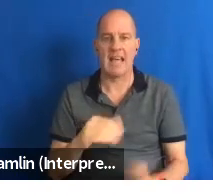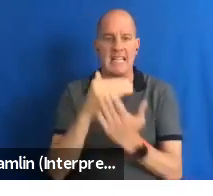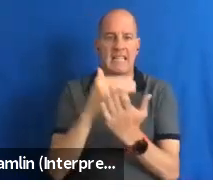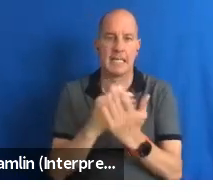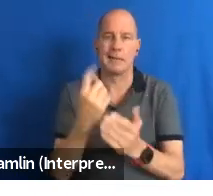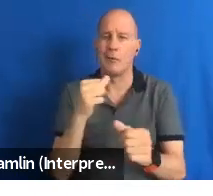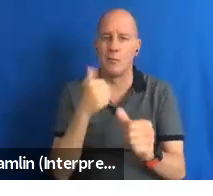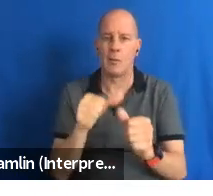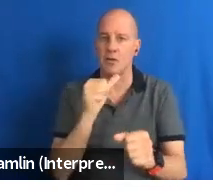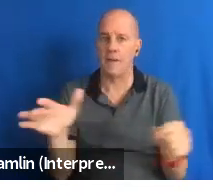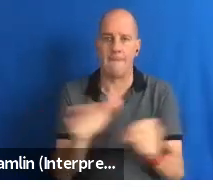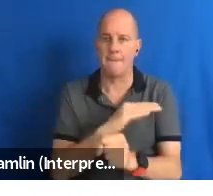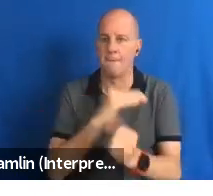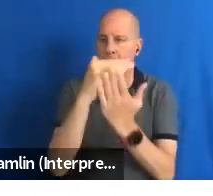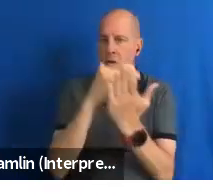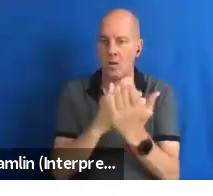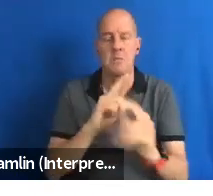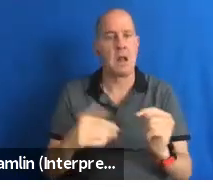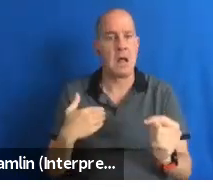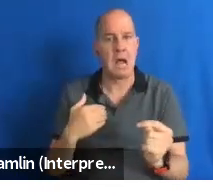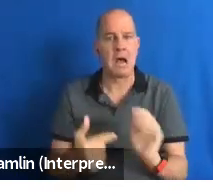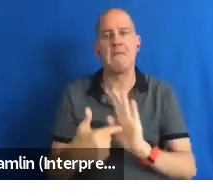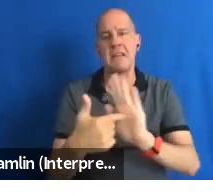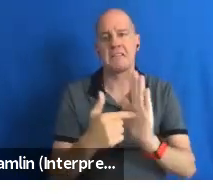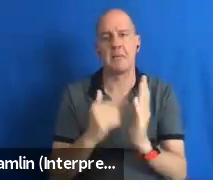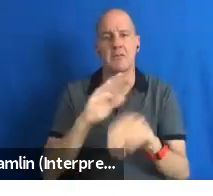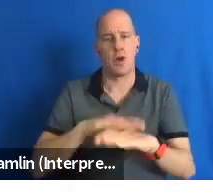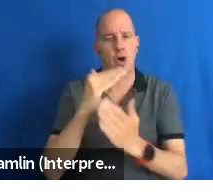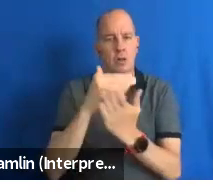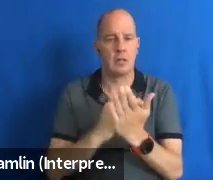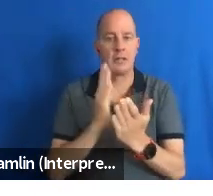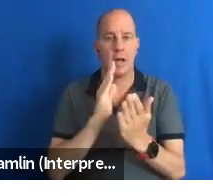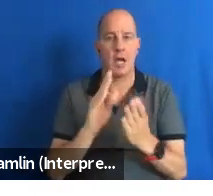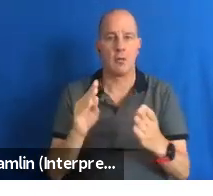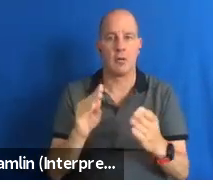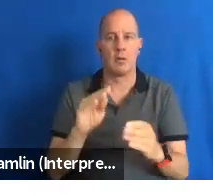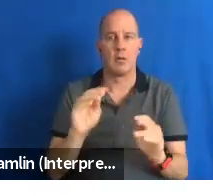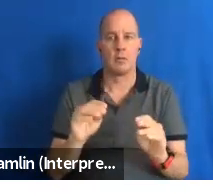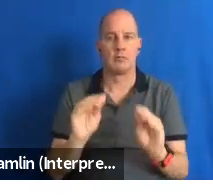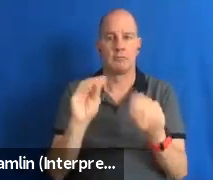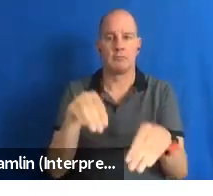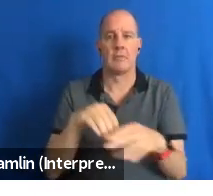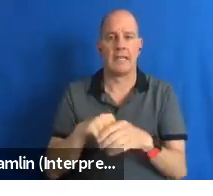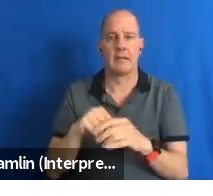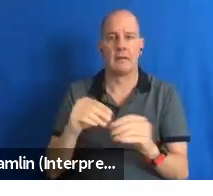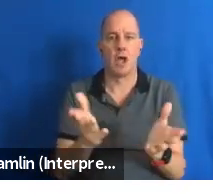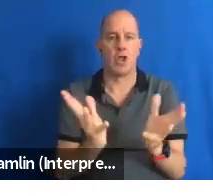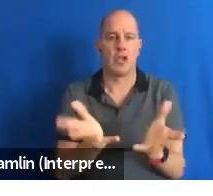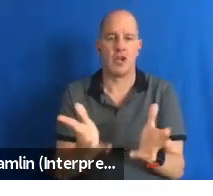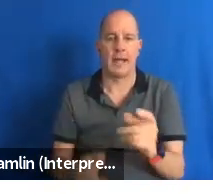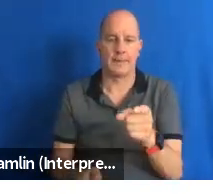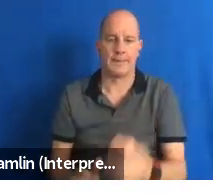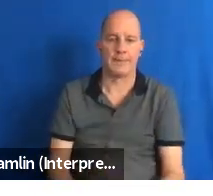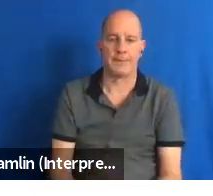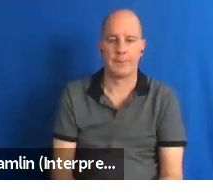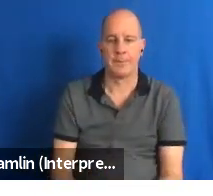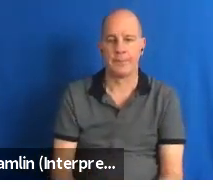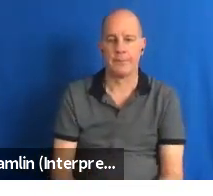I'm going to go ahead and provide that to you via the text box here. FEMA.gov